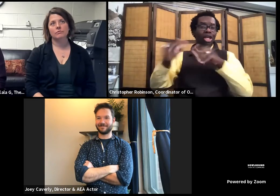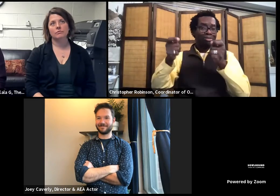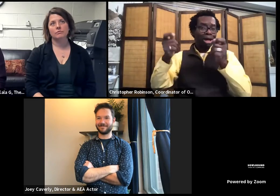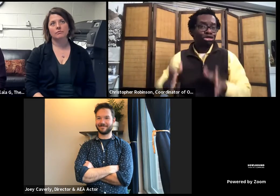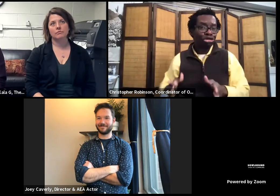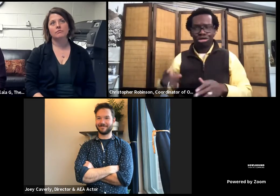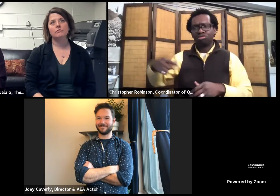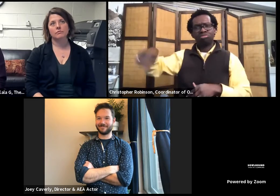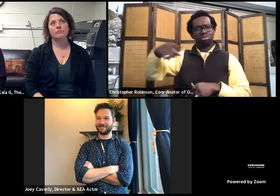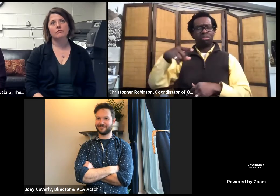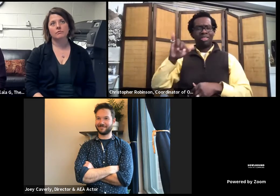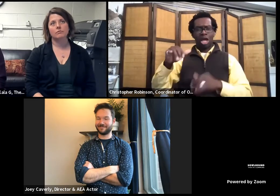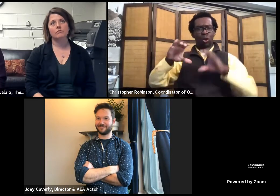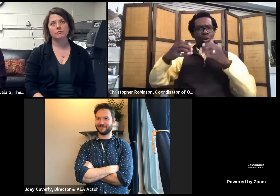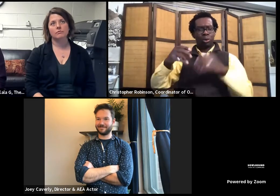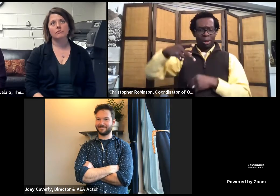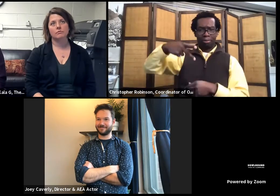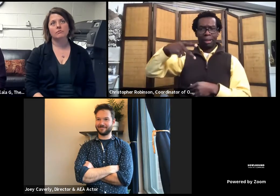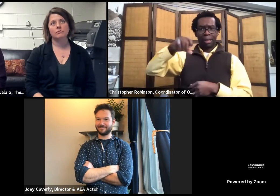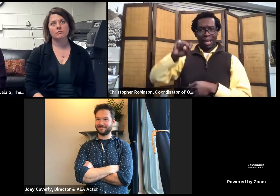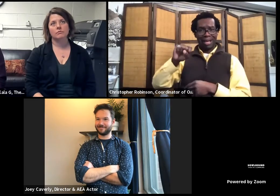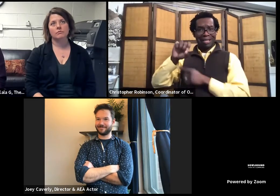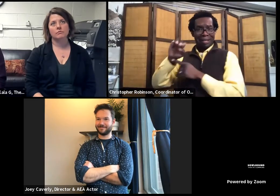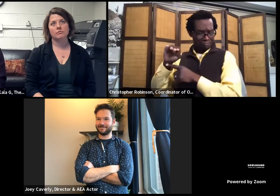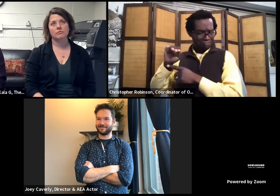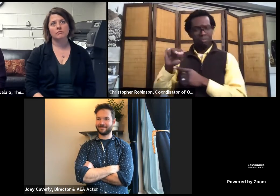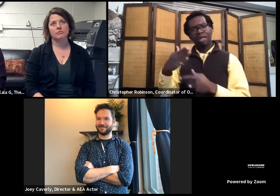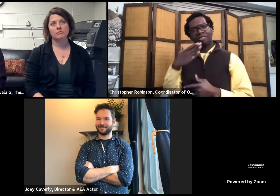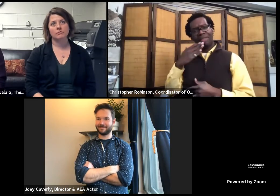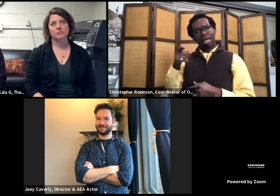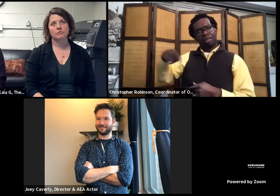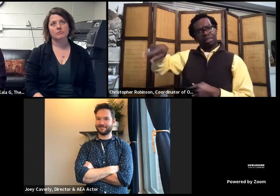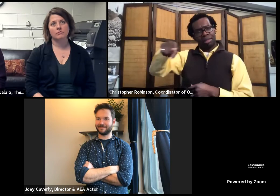for the production and stage managers, the PSM,